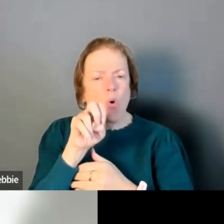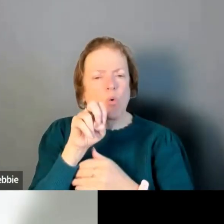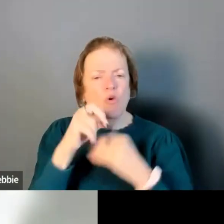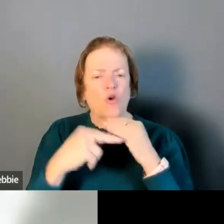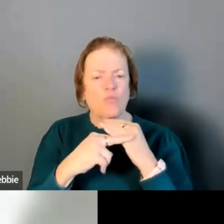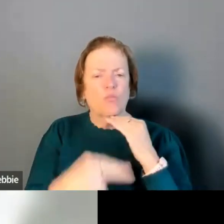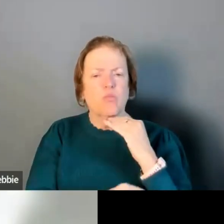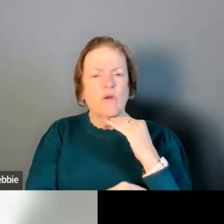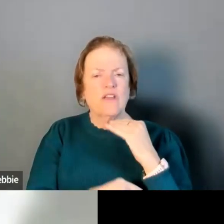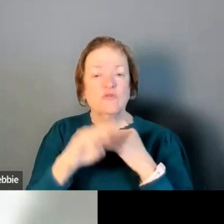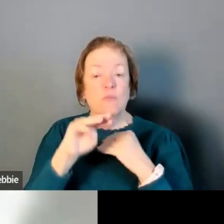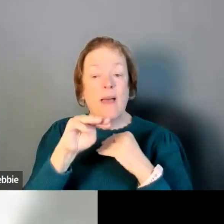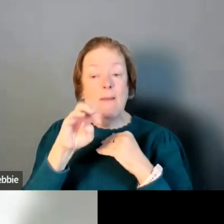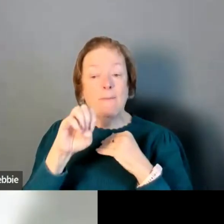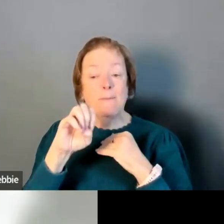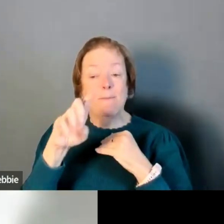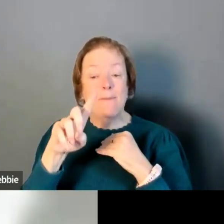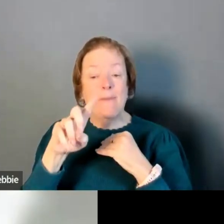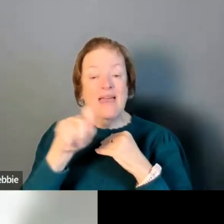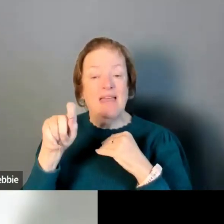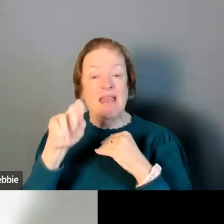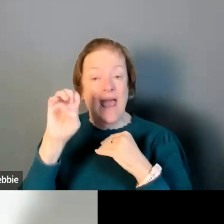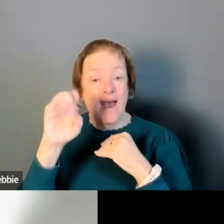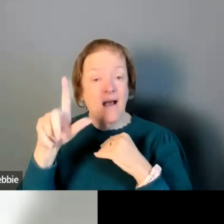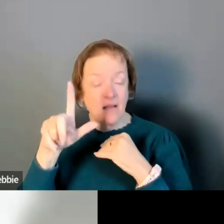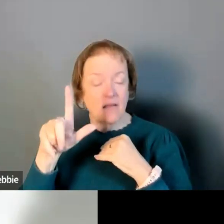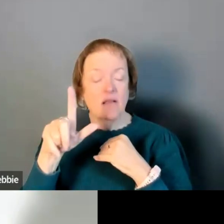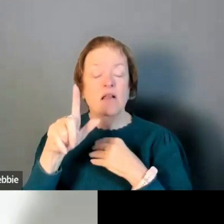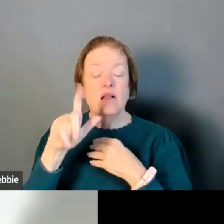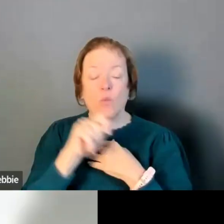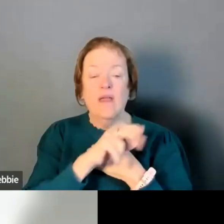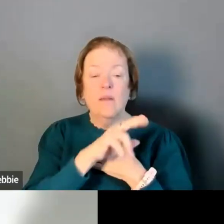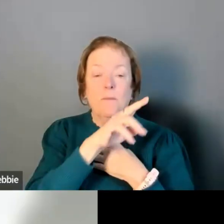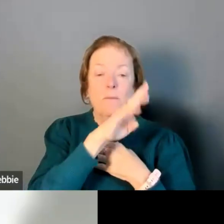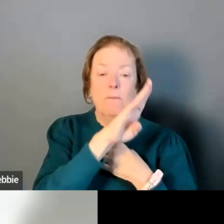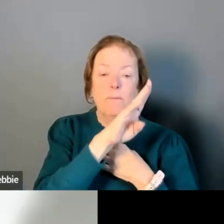Mom had no idea, but needed she went from a BAHA to a BONEBRIDGE, and we are like.